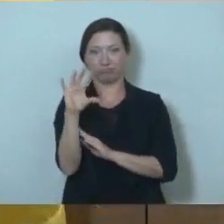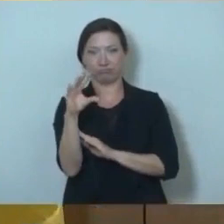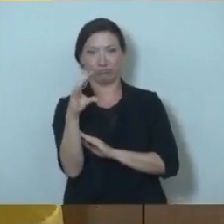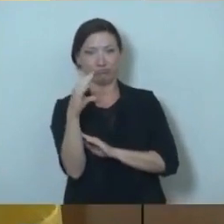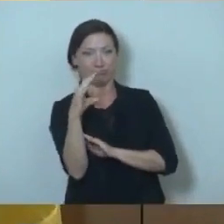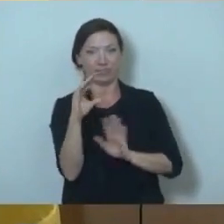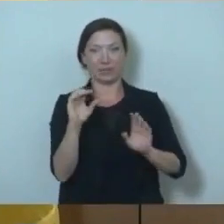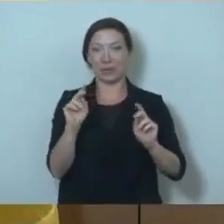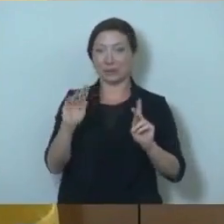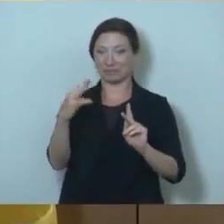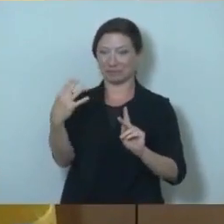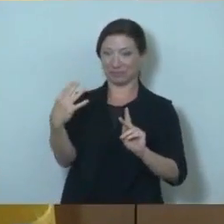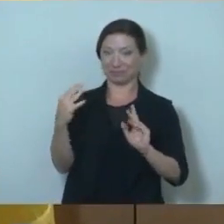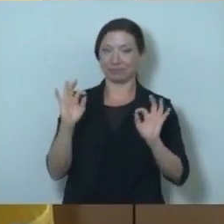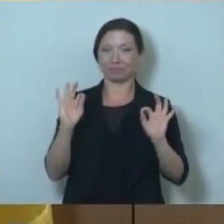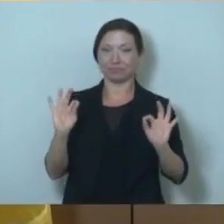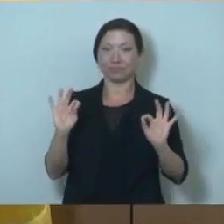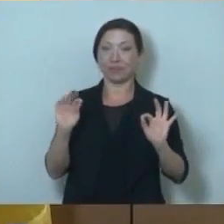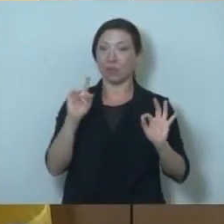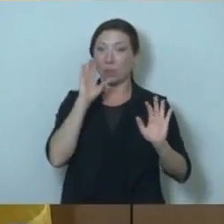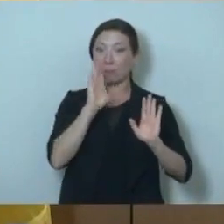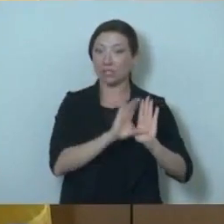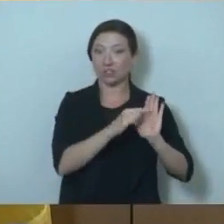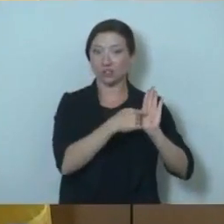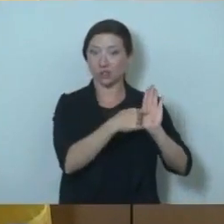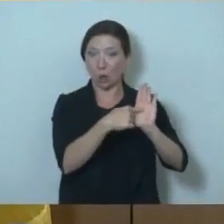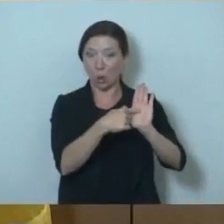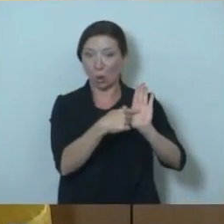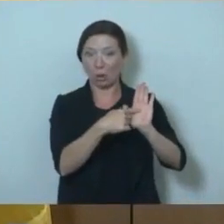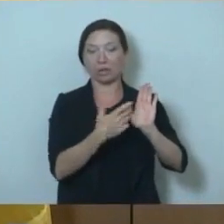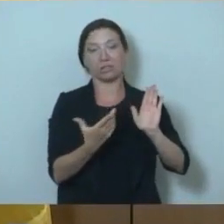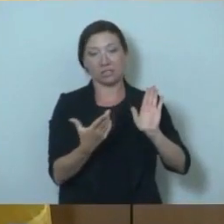SO THANK YOU SORRY ABOUT THA SORRY ABOUT THAT.